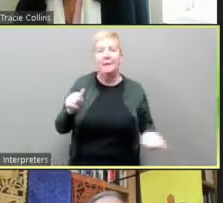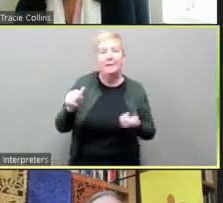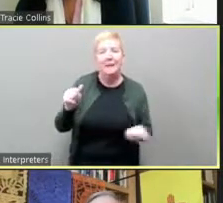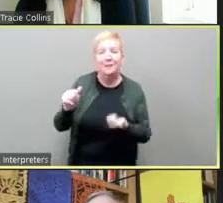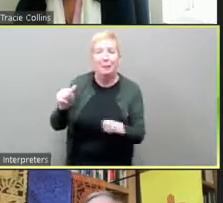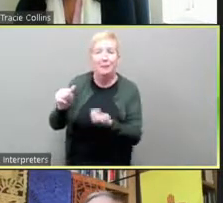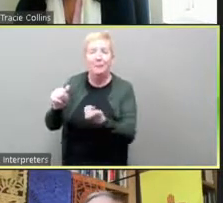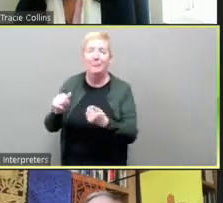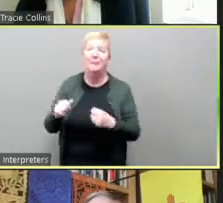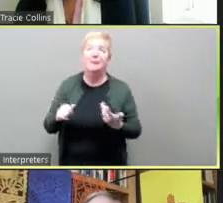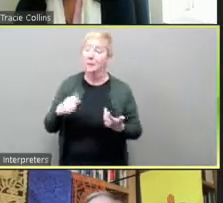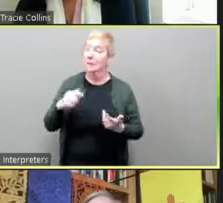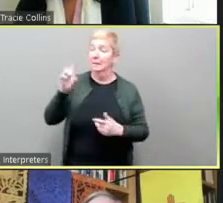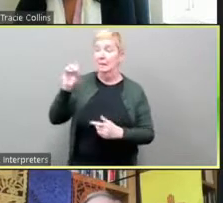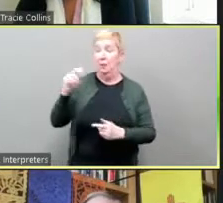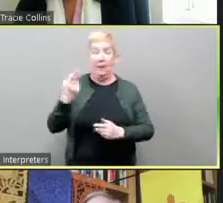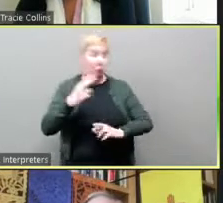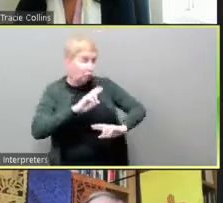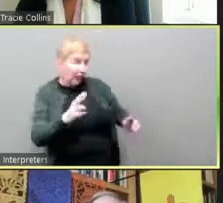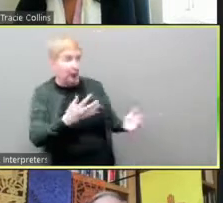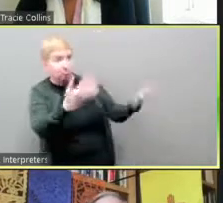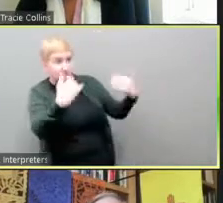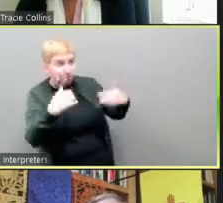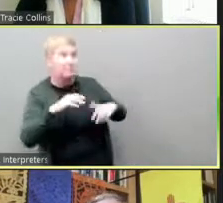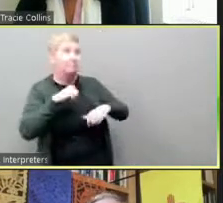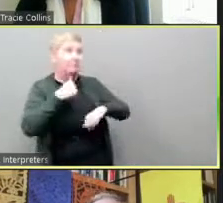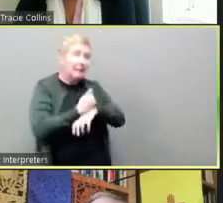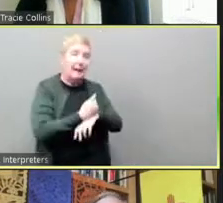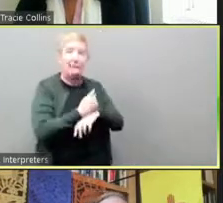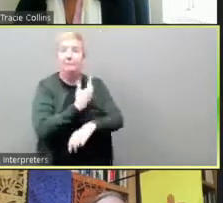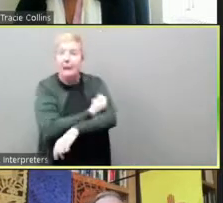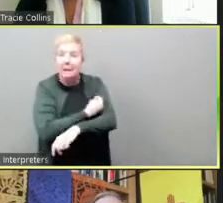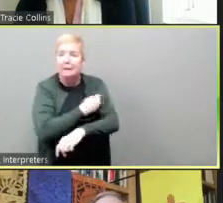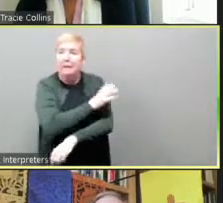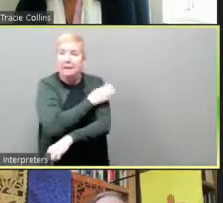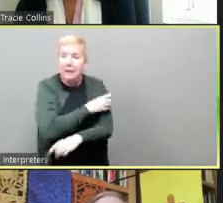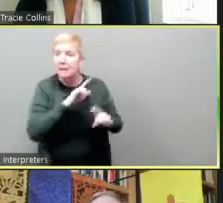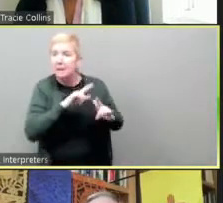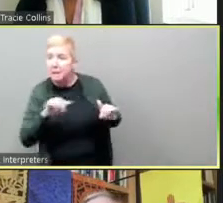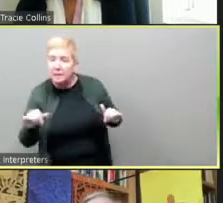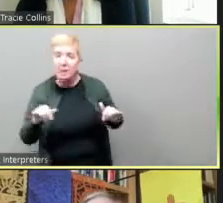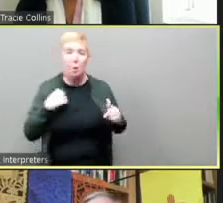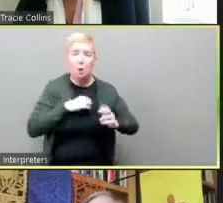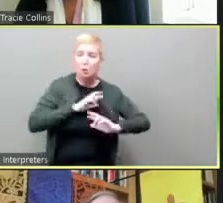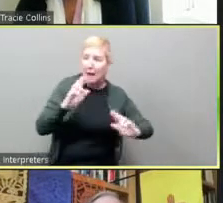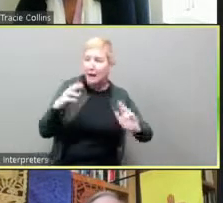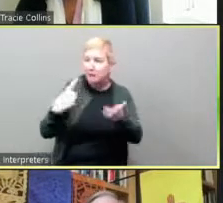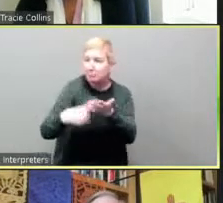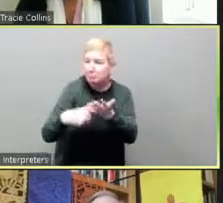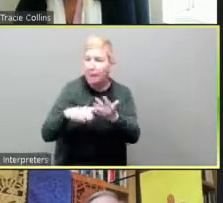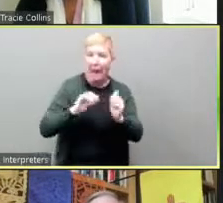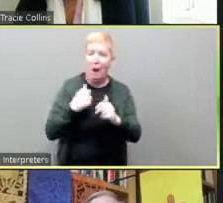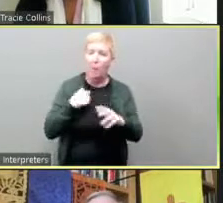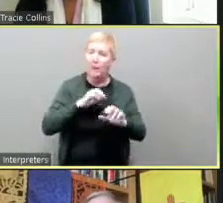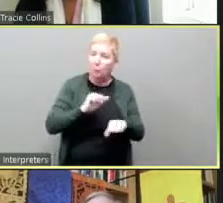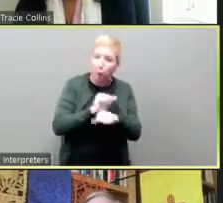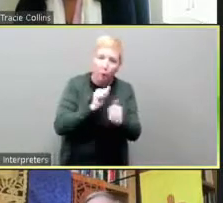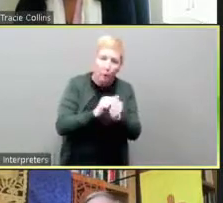to work with you. As secretary, Collins went over in detail about all the different ways we can work with you and your primary care doctor in your